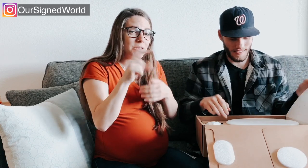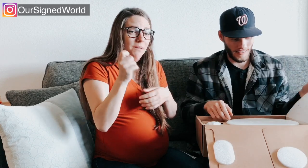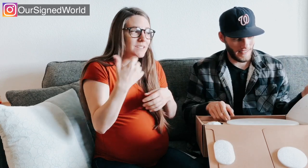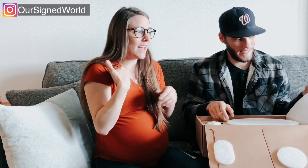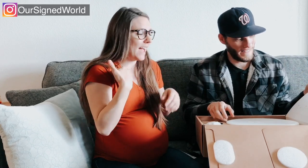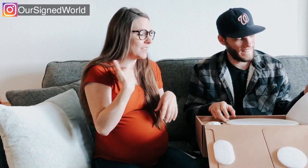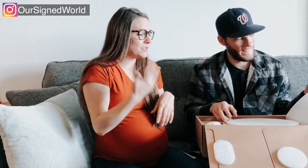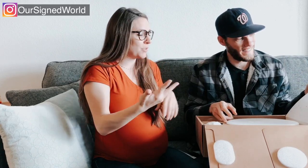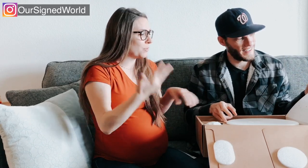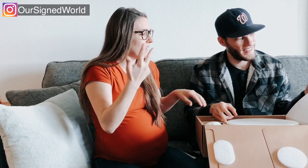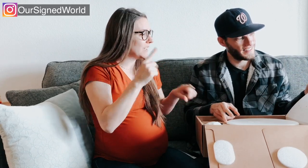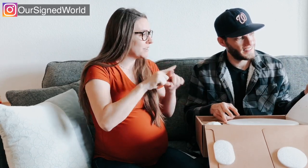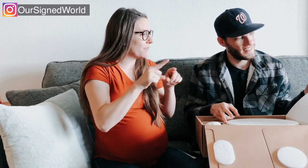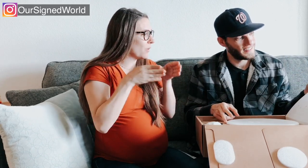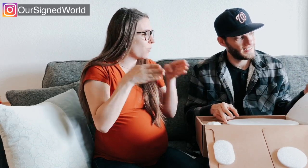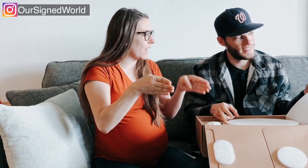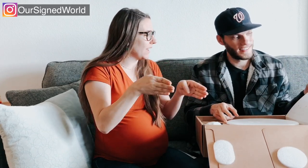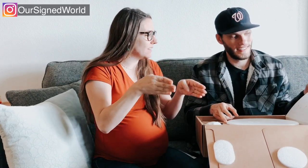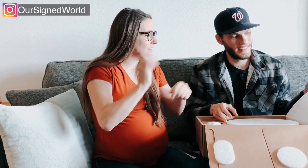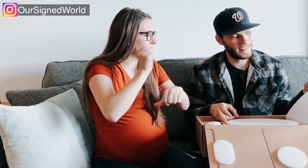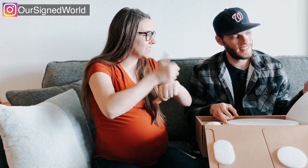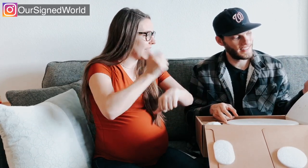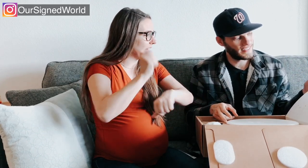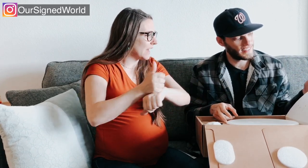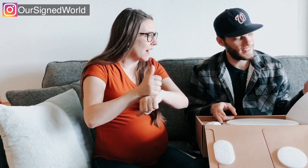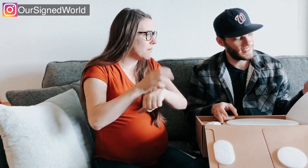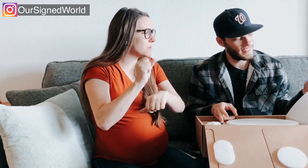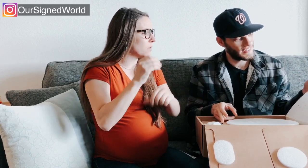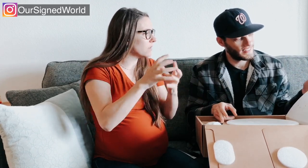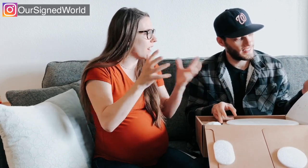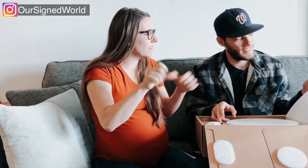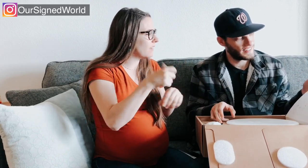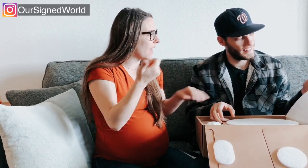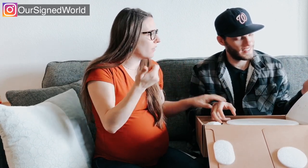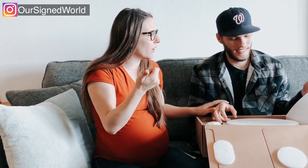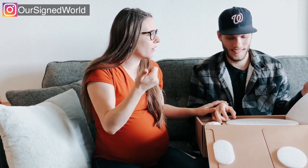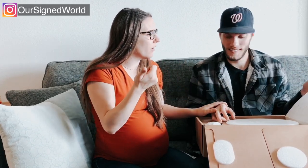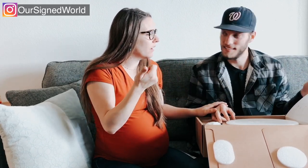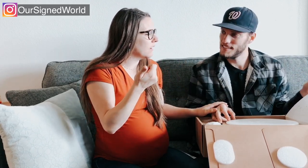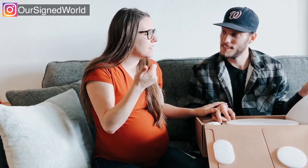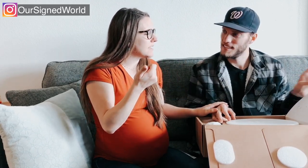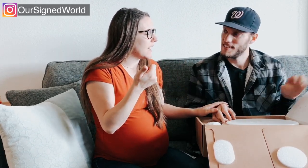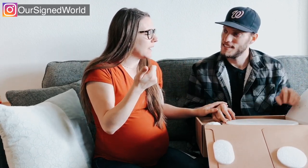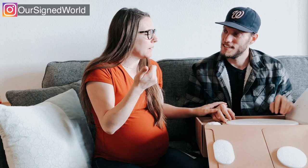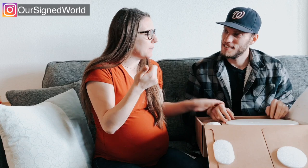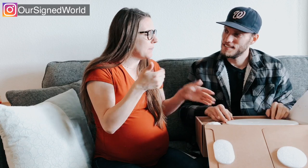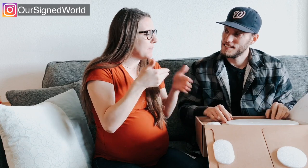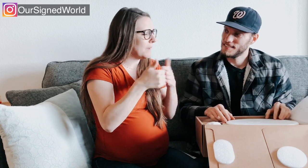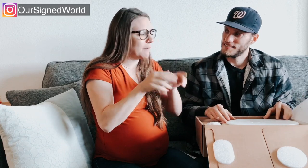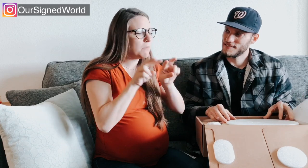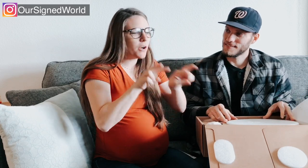Its also nice because it has three different ways of setting it up. A lot of other baby monitors